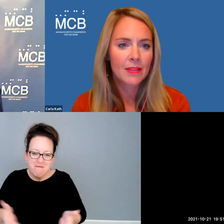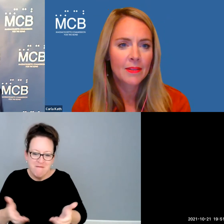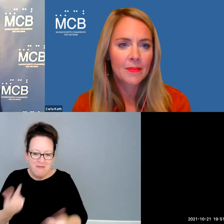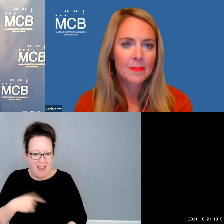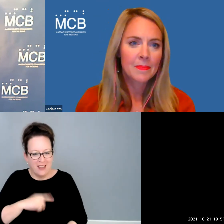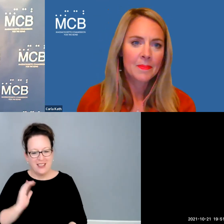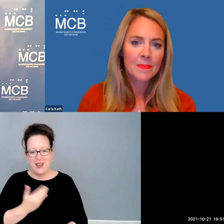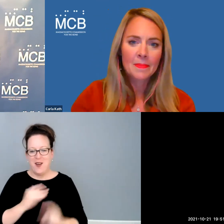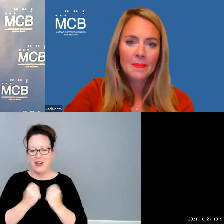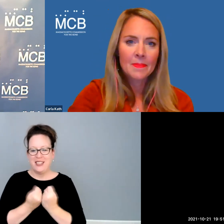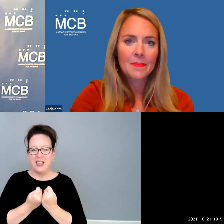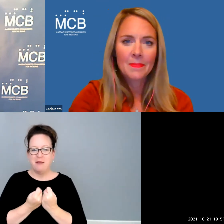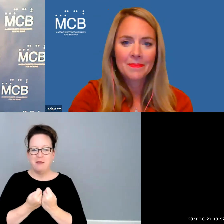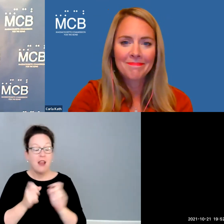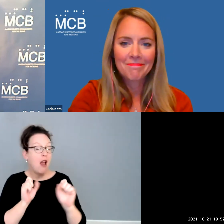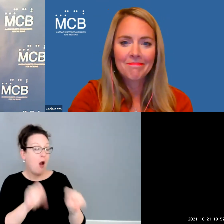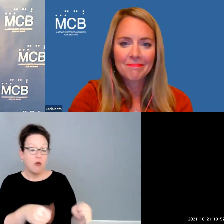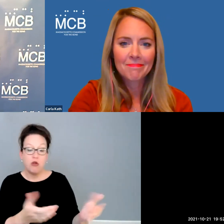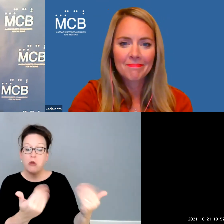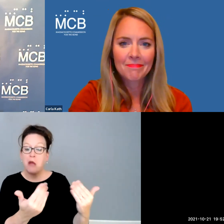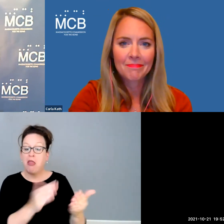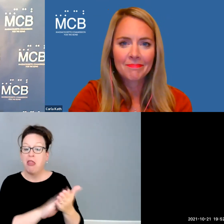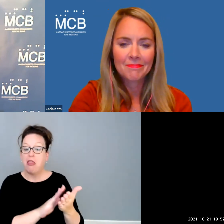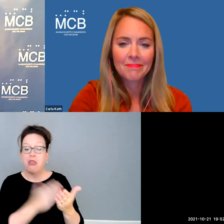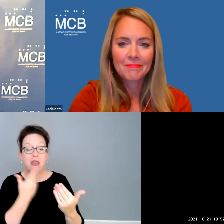You can thank us all day. I thank you. I thank you and all of